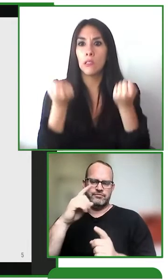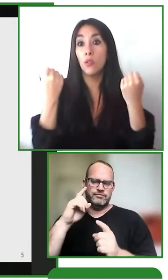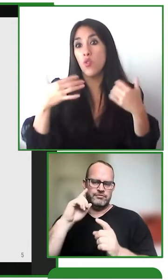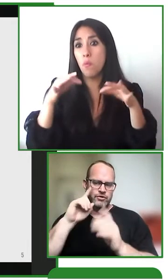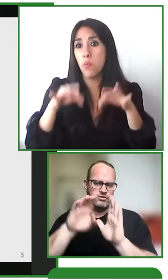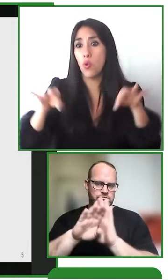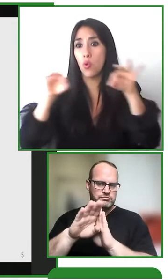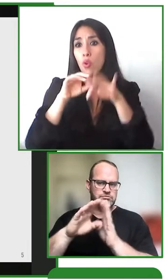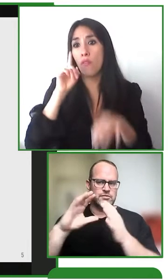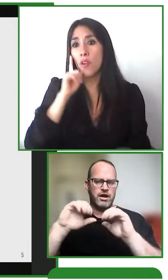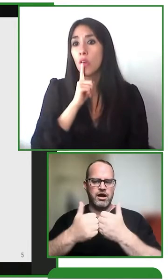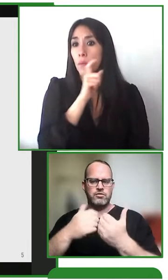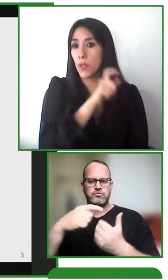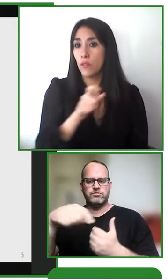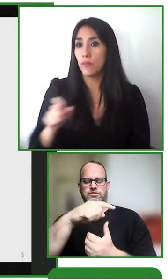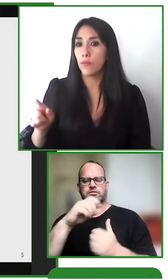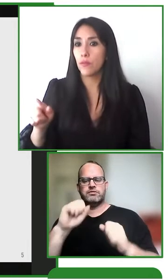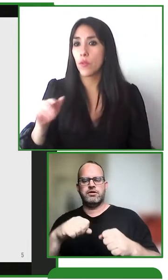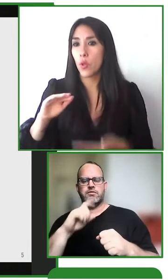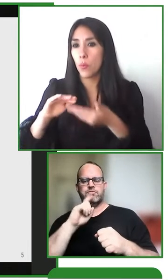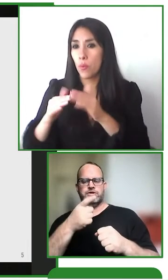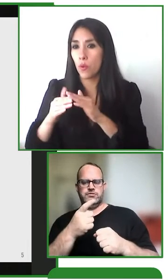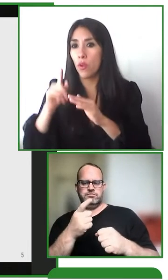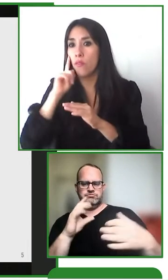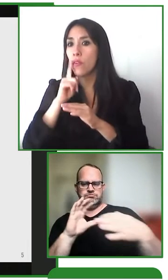in empowering the communities in how they develop and